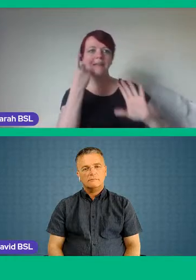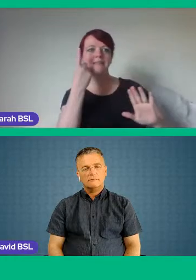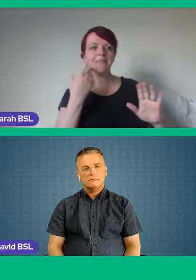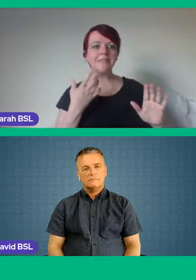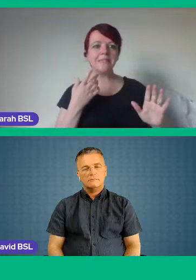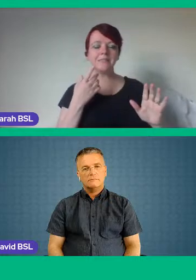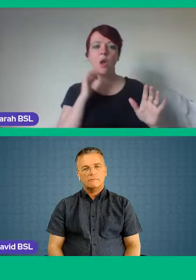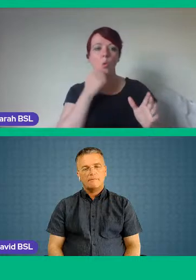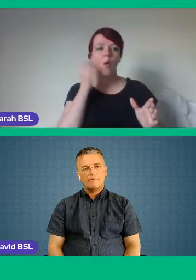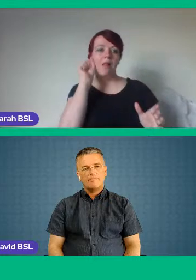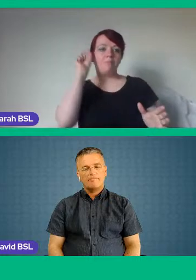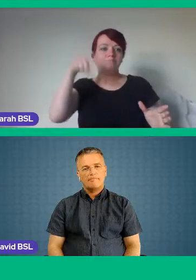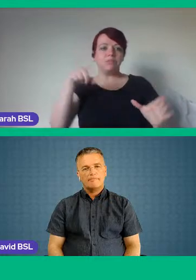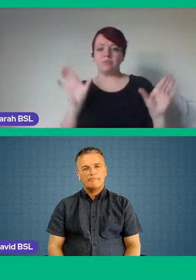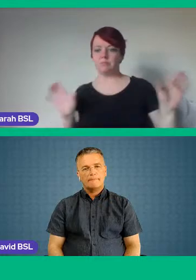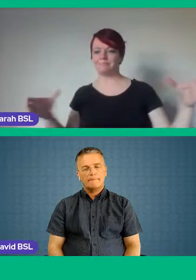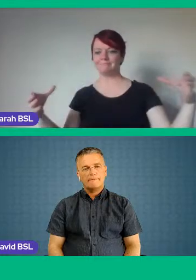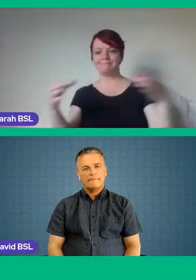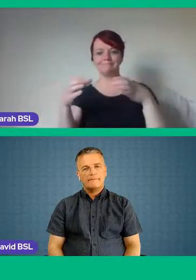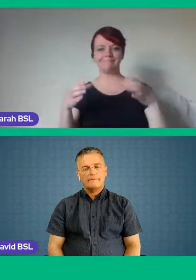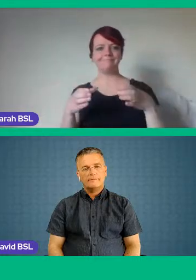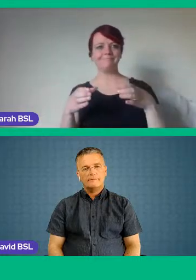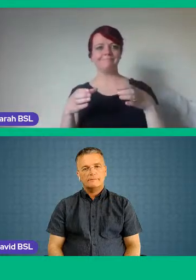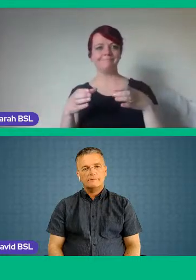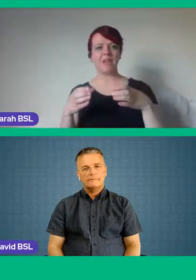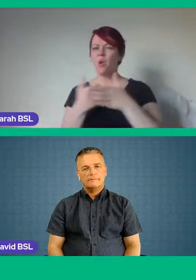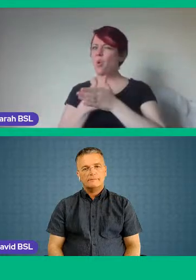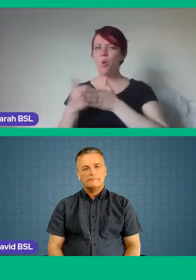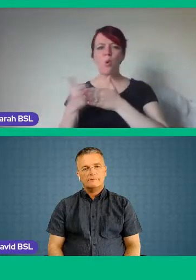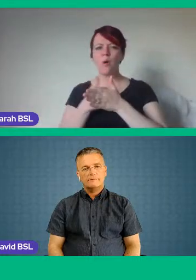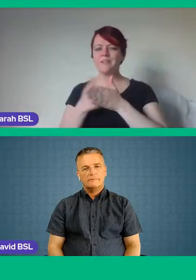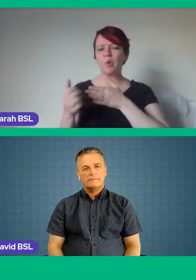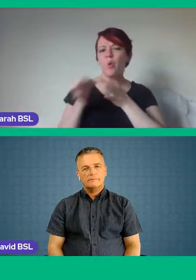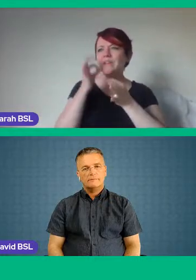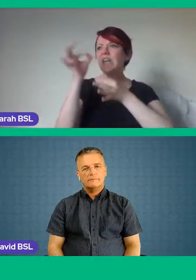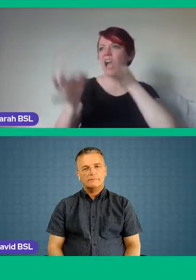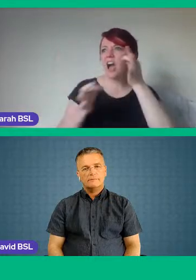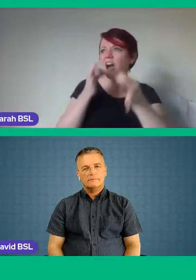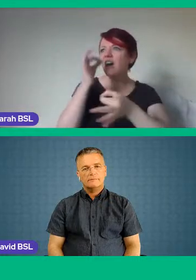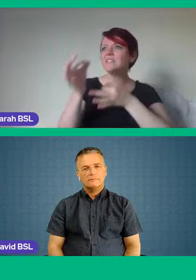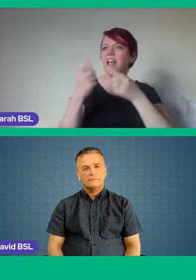Intention, questions, and constantly asking and unpacking those questions. I think that is super useful